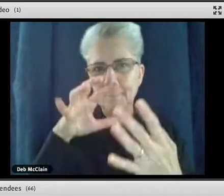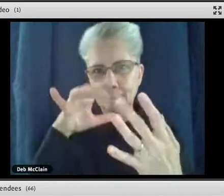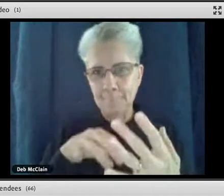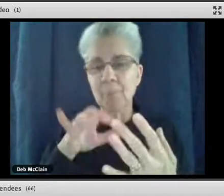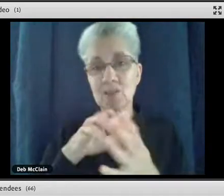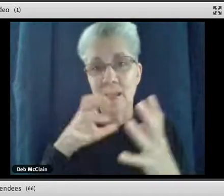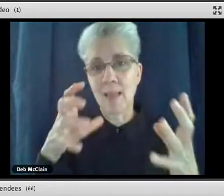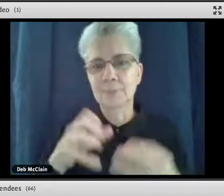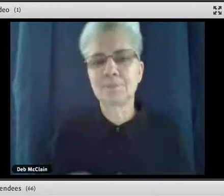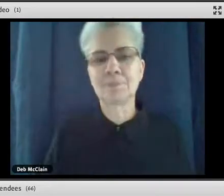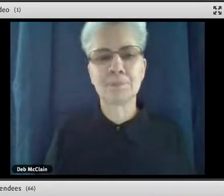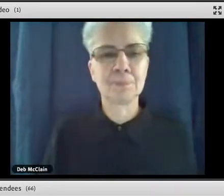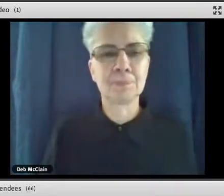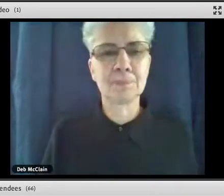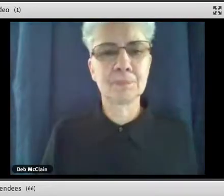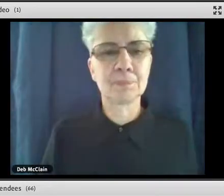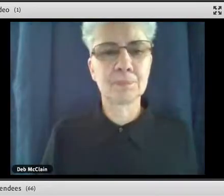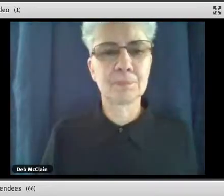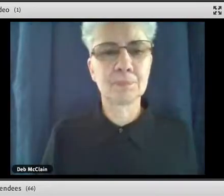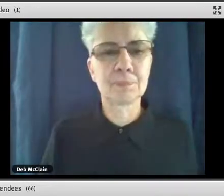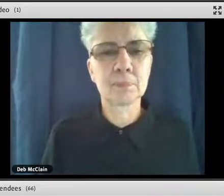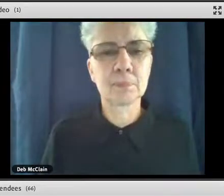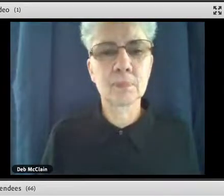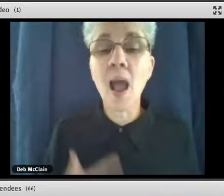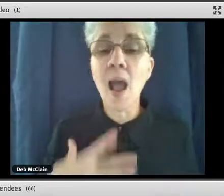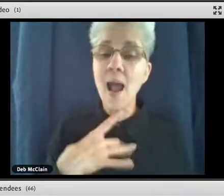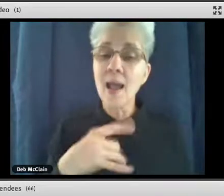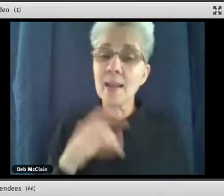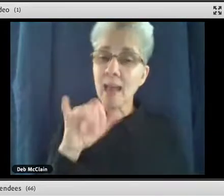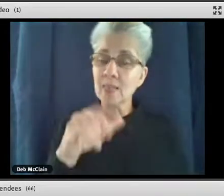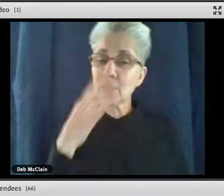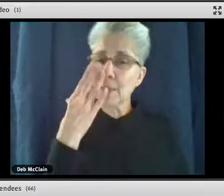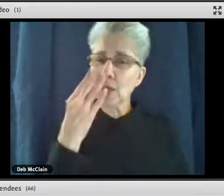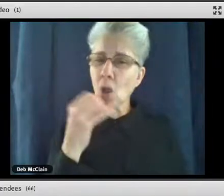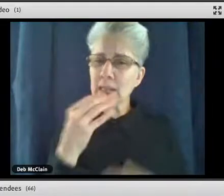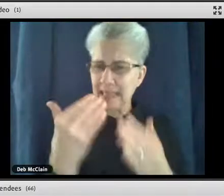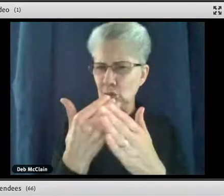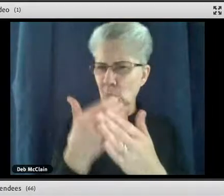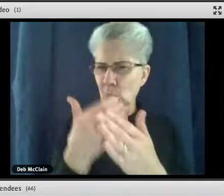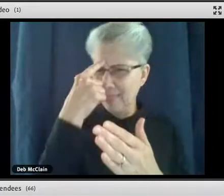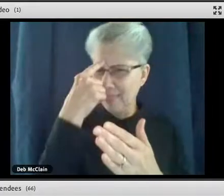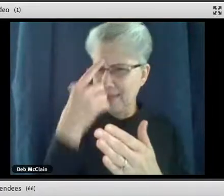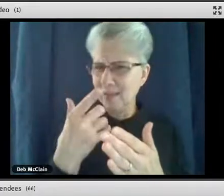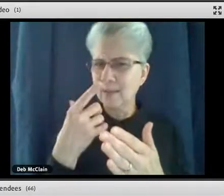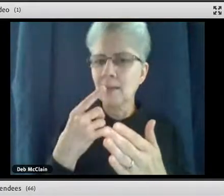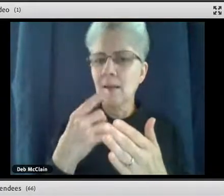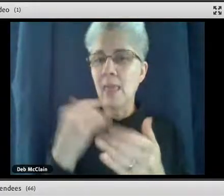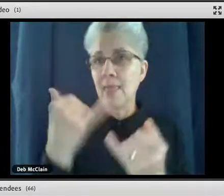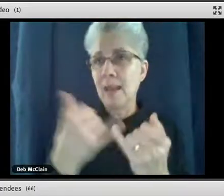So obviously we could spend a lot more time on this because there's a lot. And I like this.